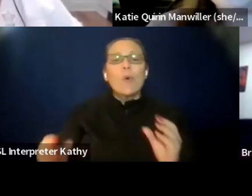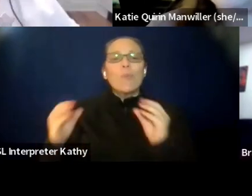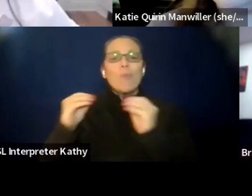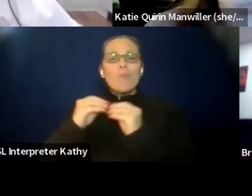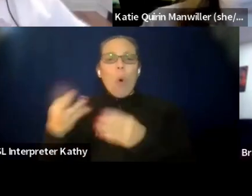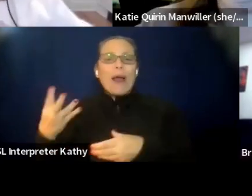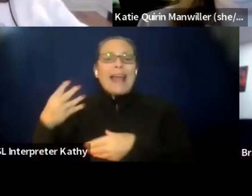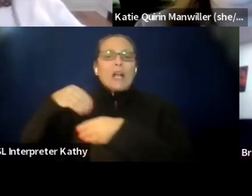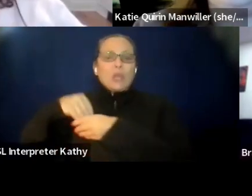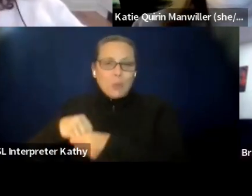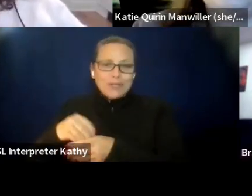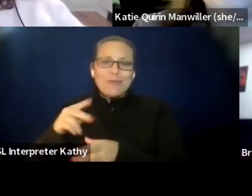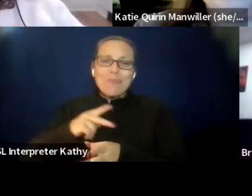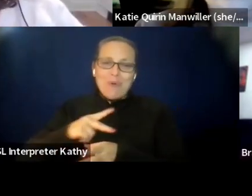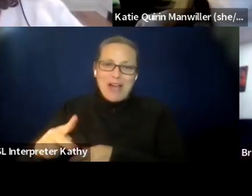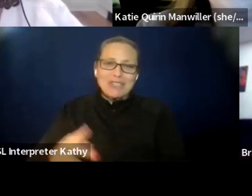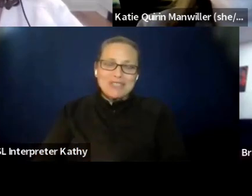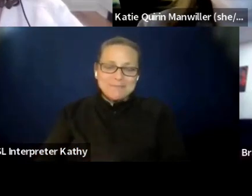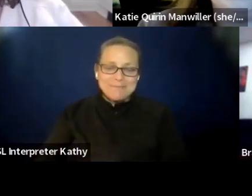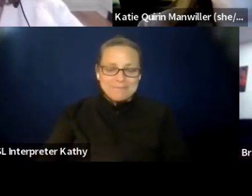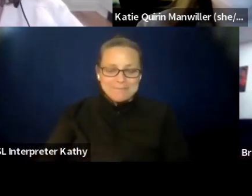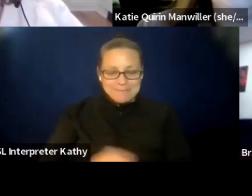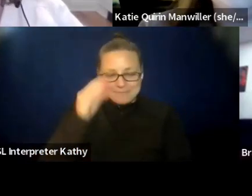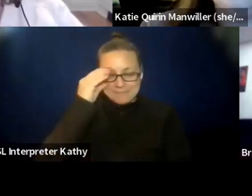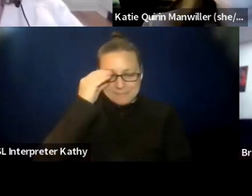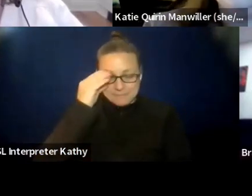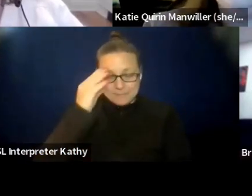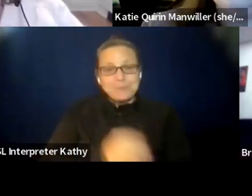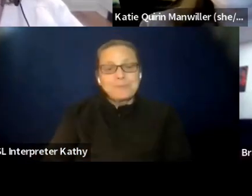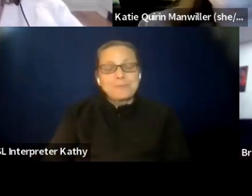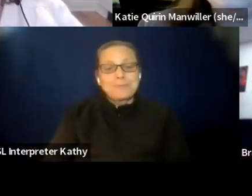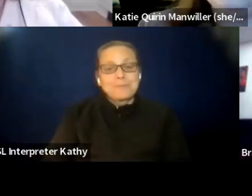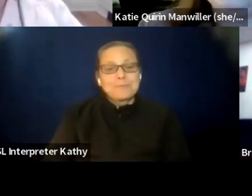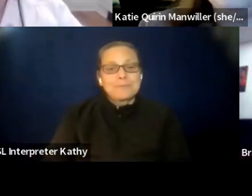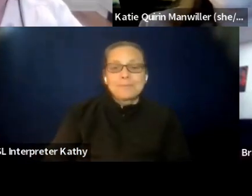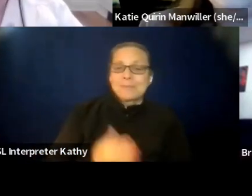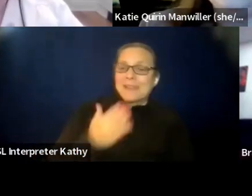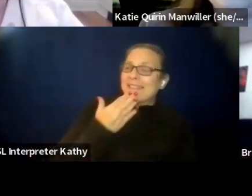nondisabled kind of assume that it is a